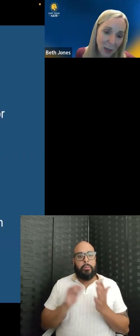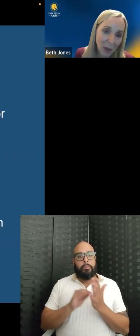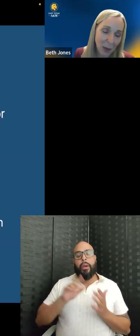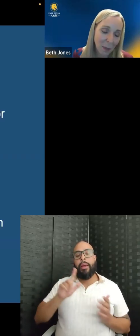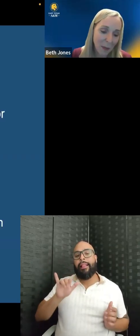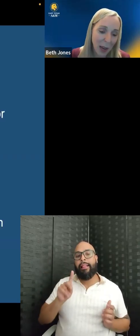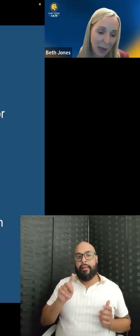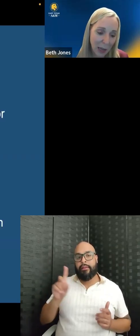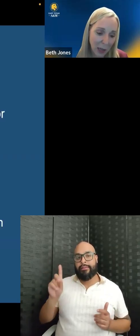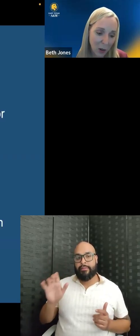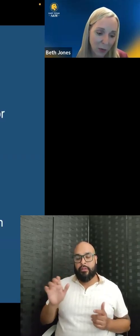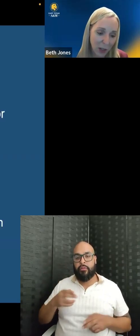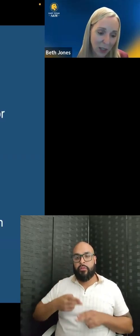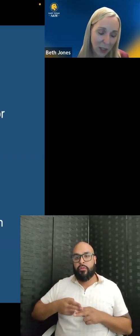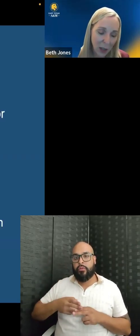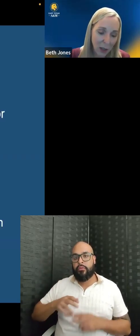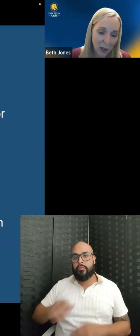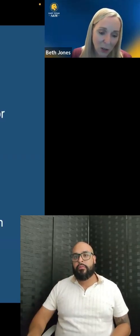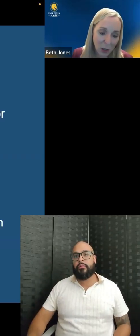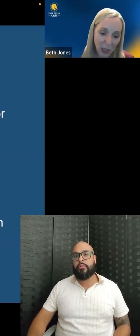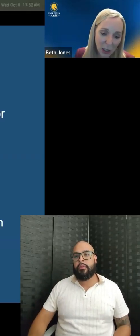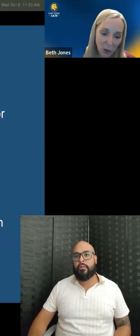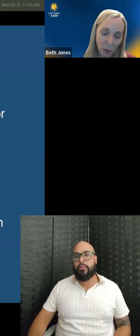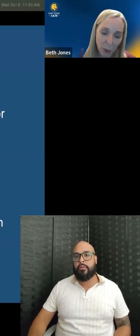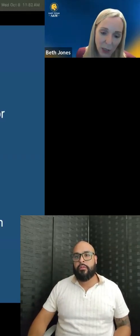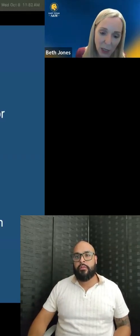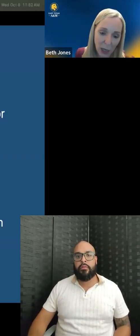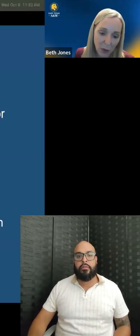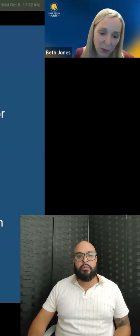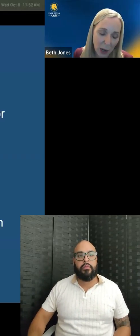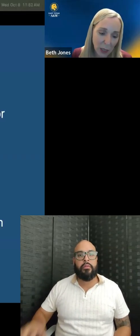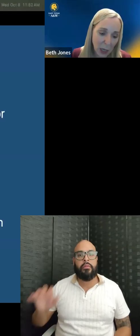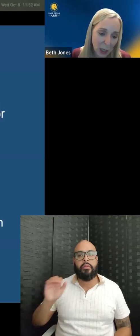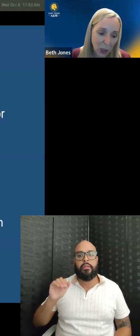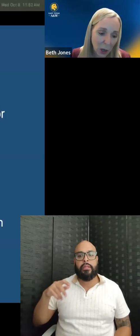And that's something May and her friend, Dr. Jen Engle, put together for APH.